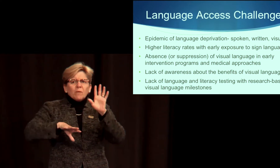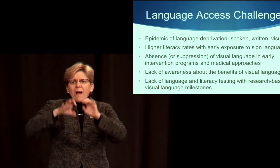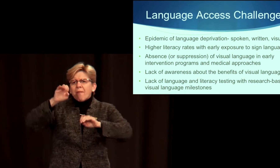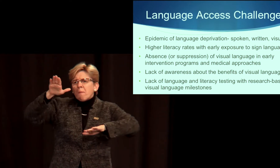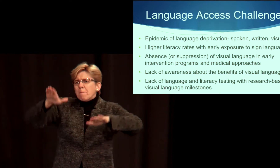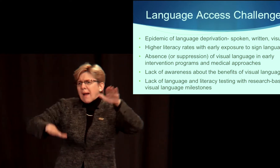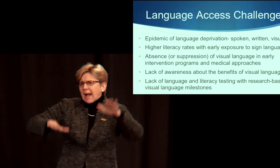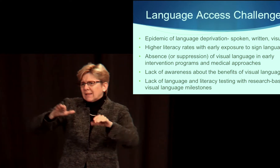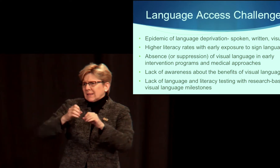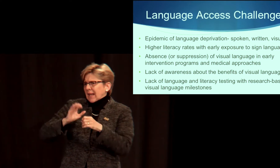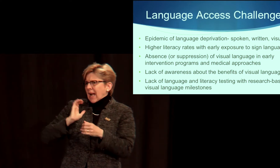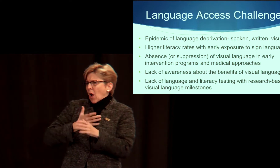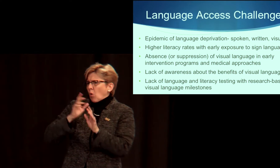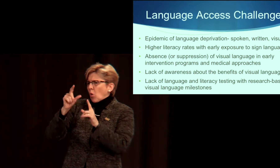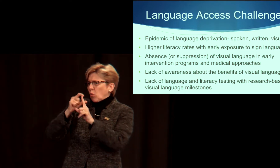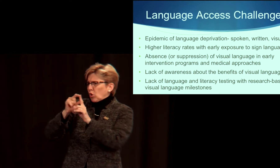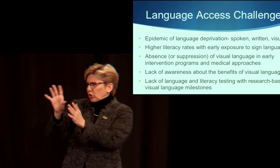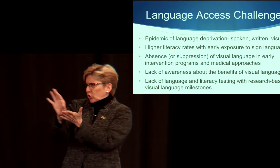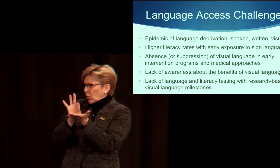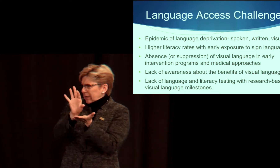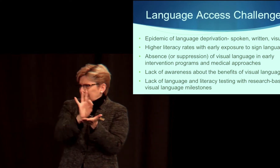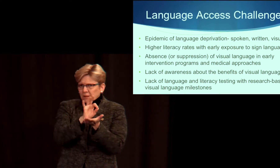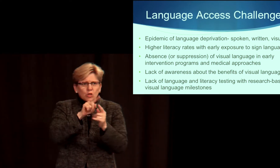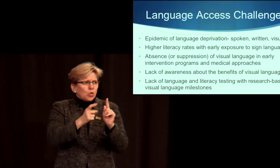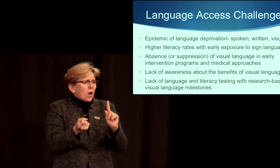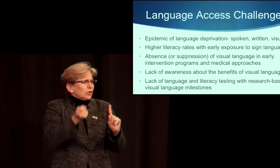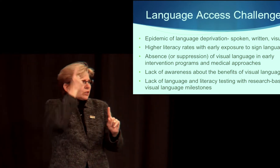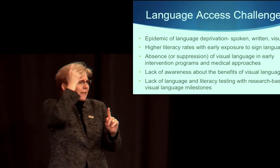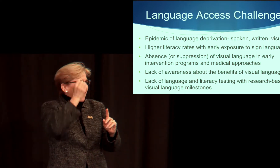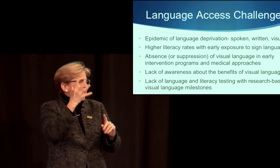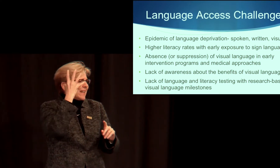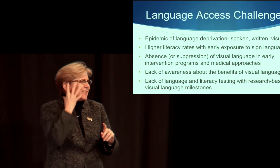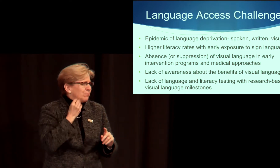But I'm always trying to be balanced in my word choice and speak to the